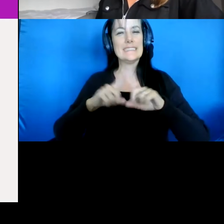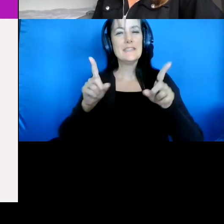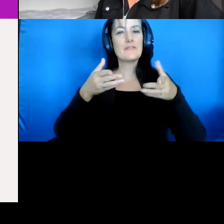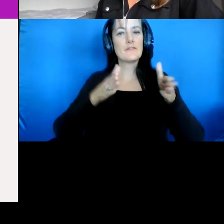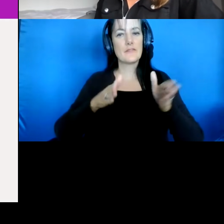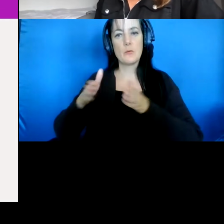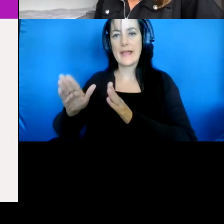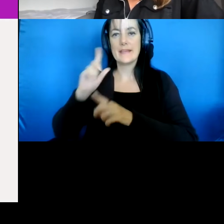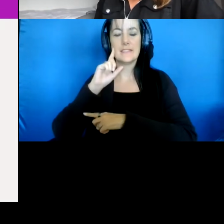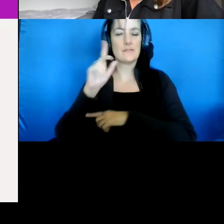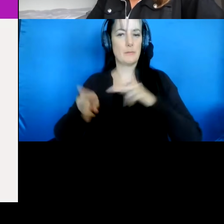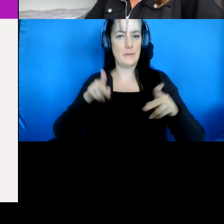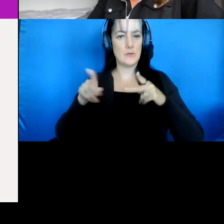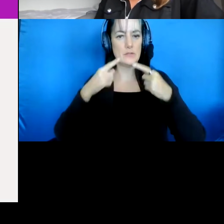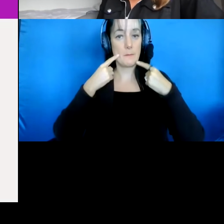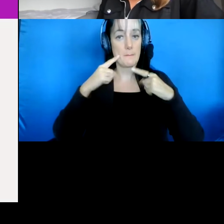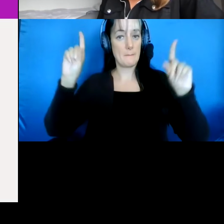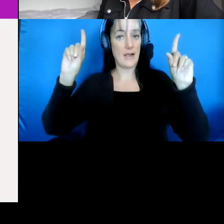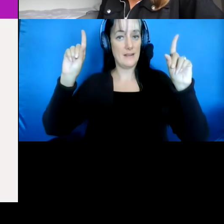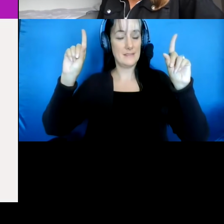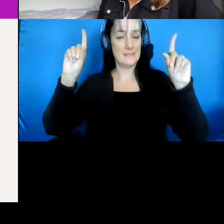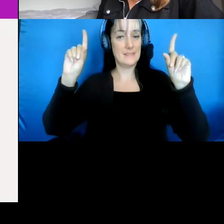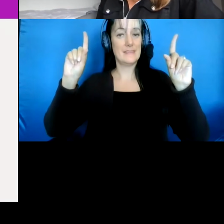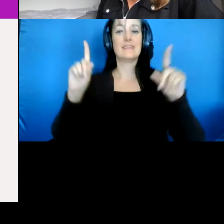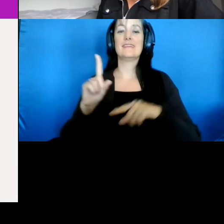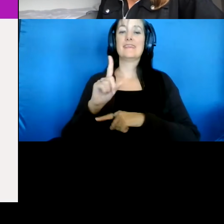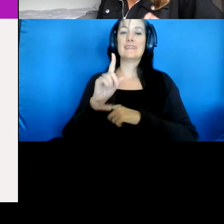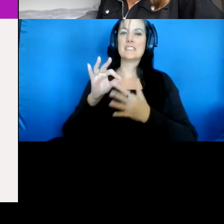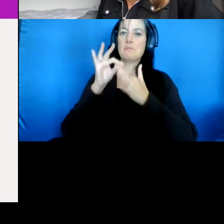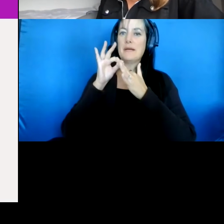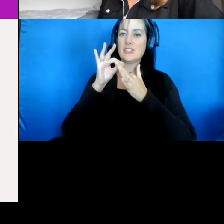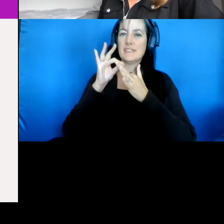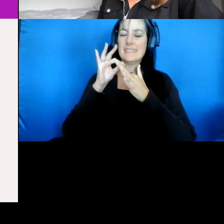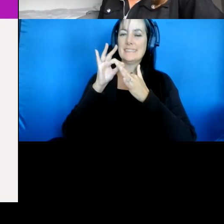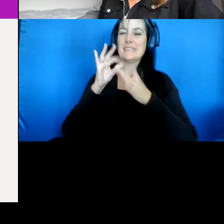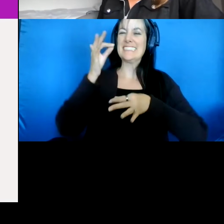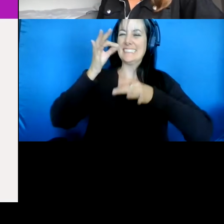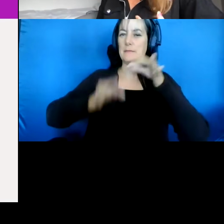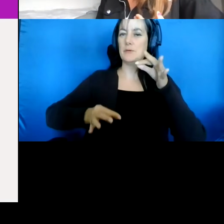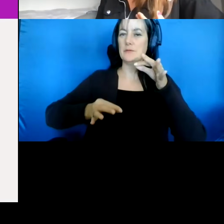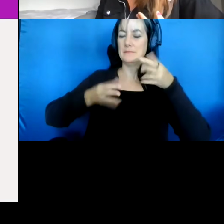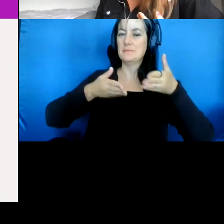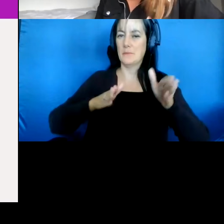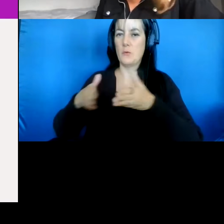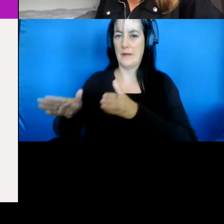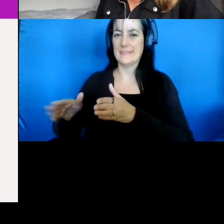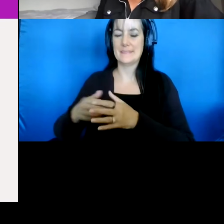those that are complex and nonstandard. So, provide alternatives, we are great at providing